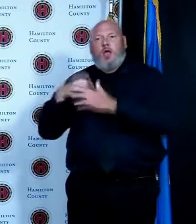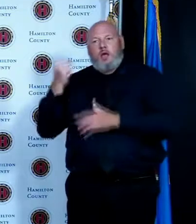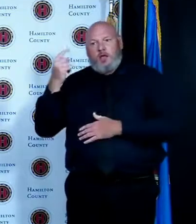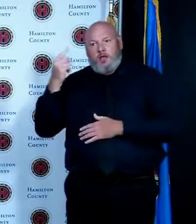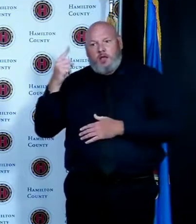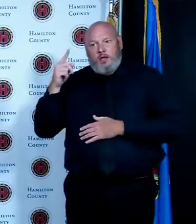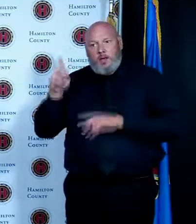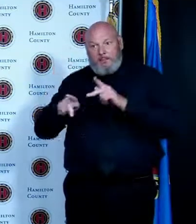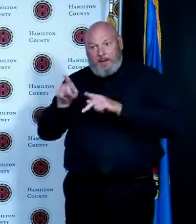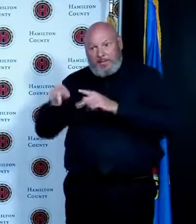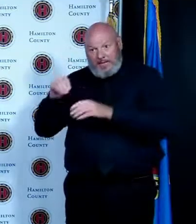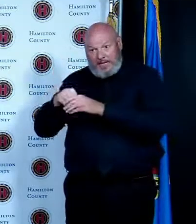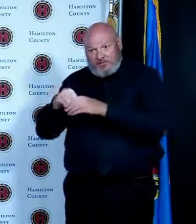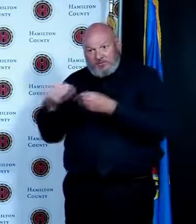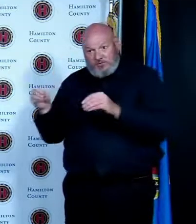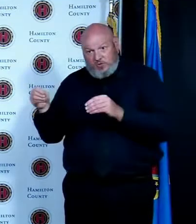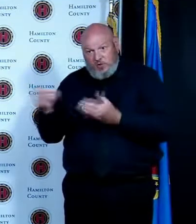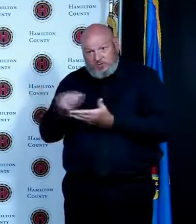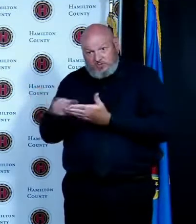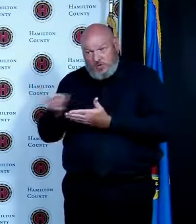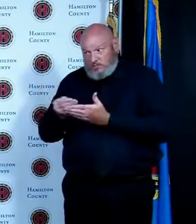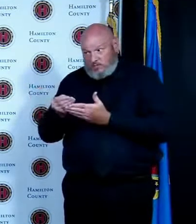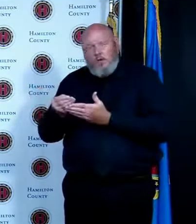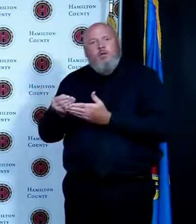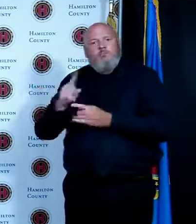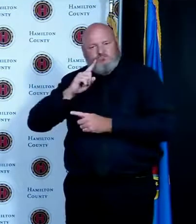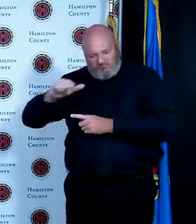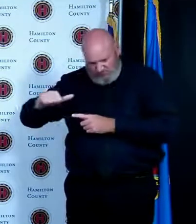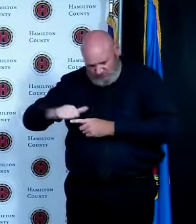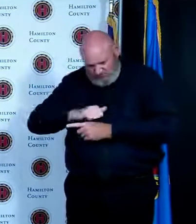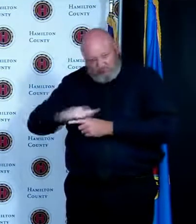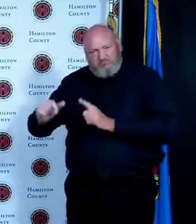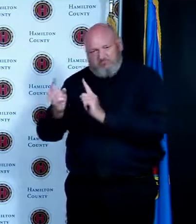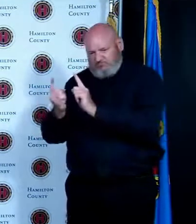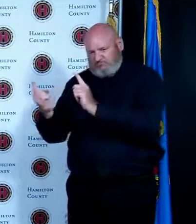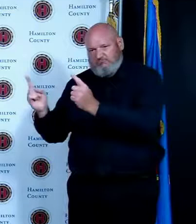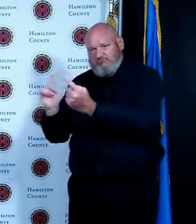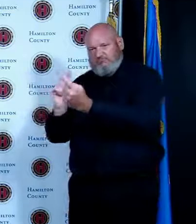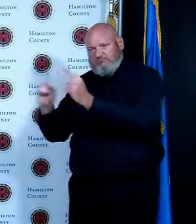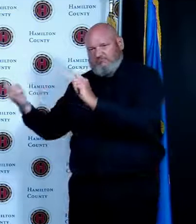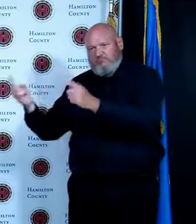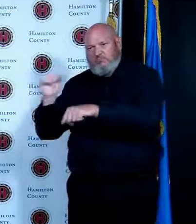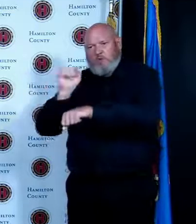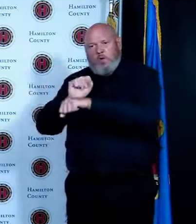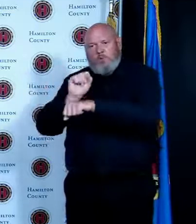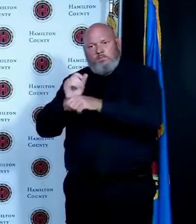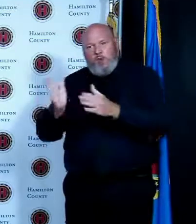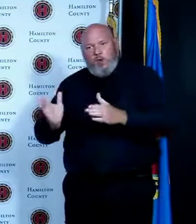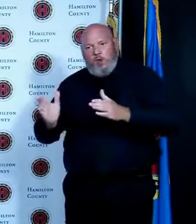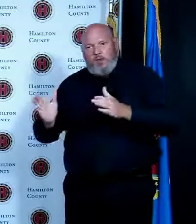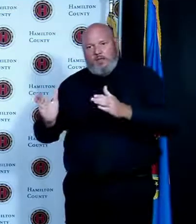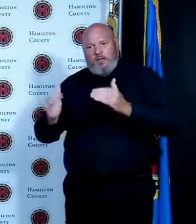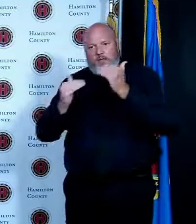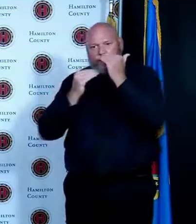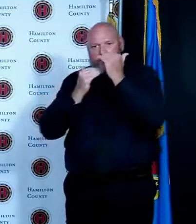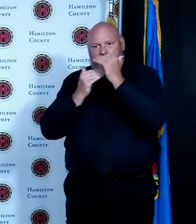about keeping uh people distanced in that store by limiting the number of people in there and so we all had to line up